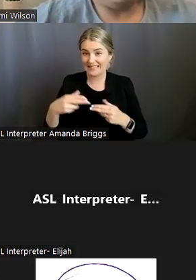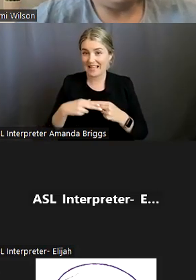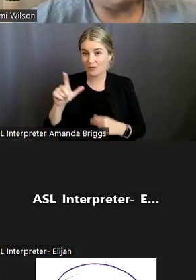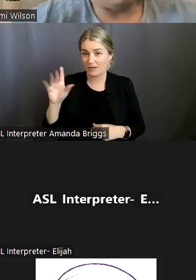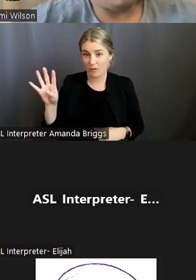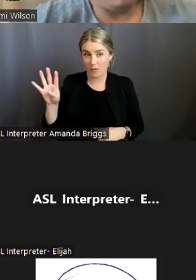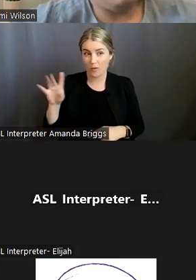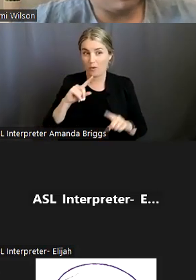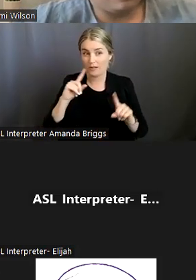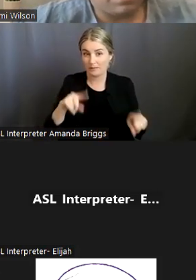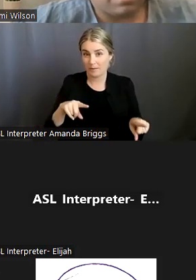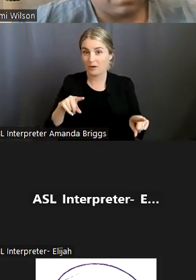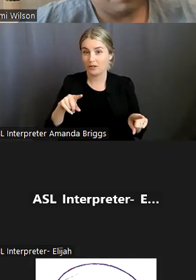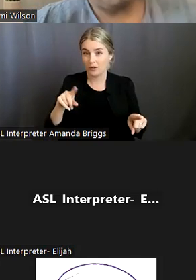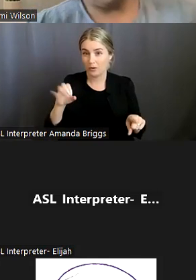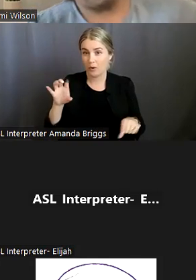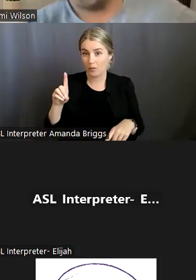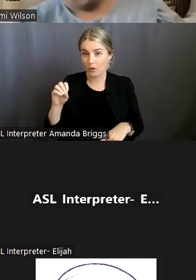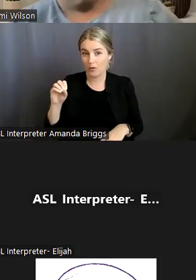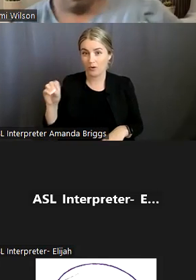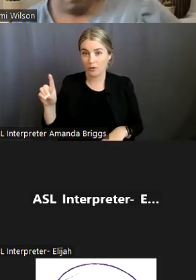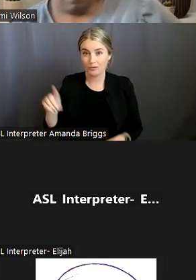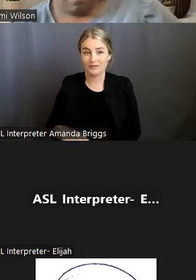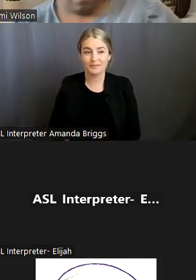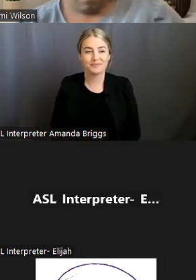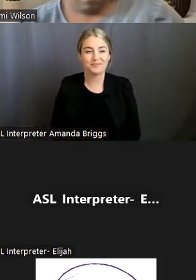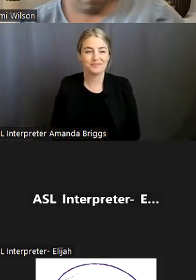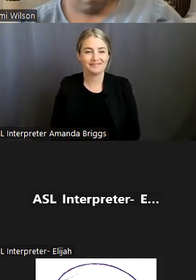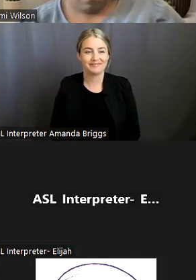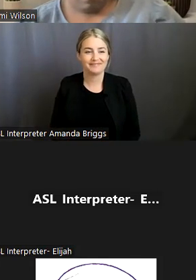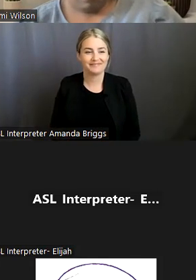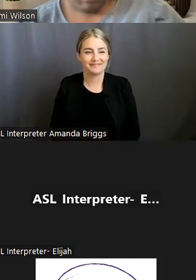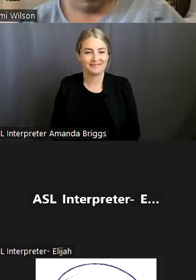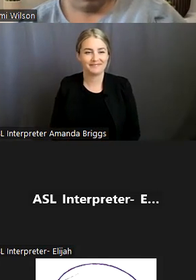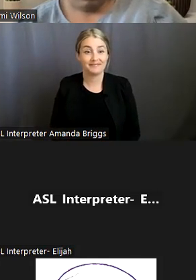to an opioid overdose.